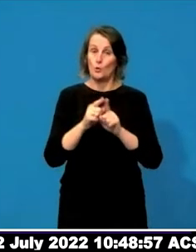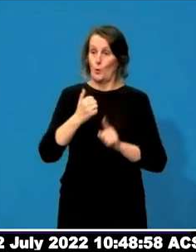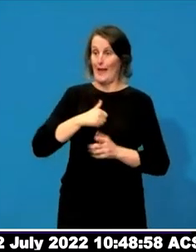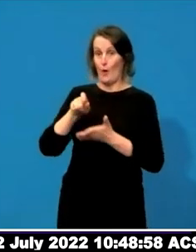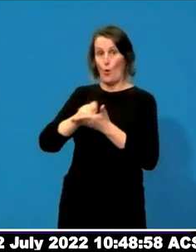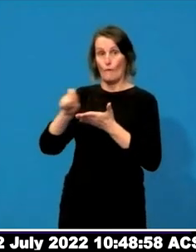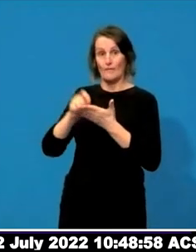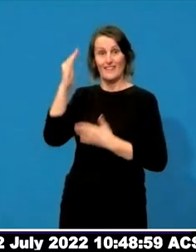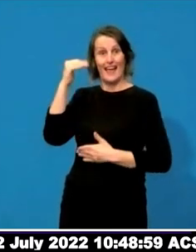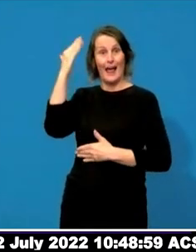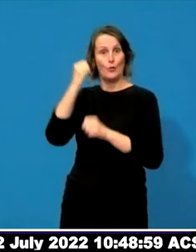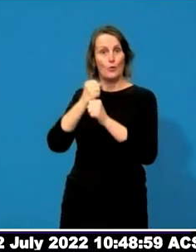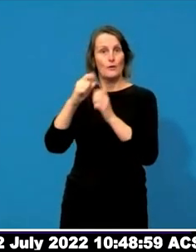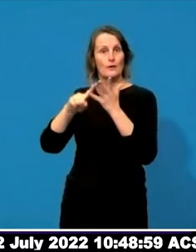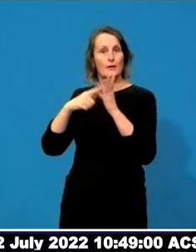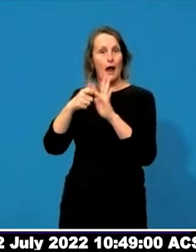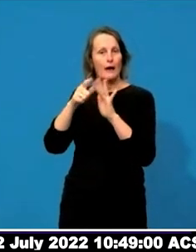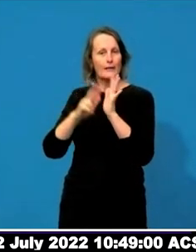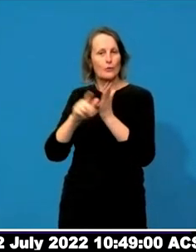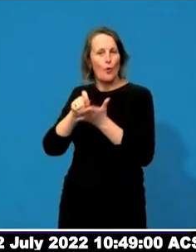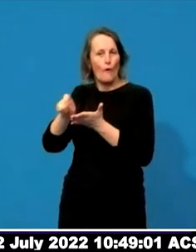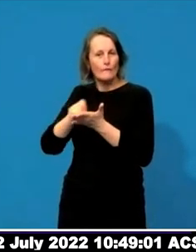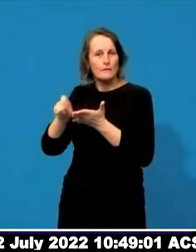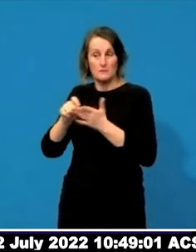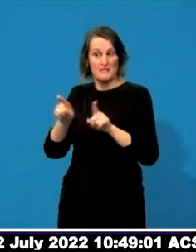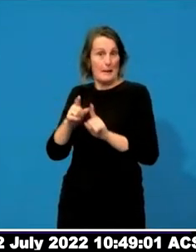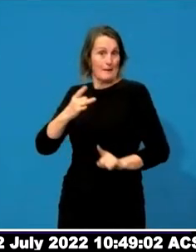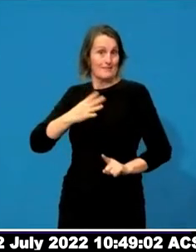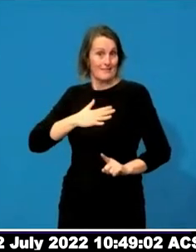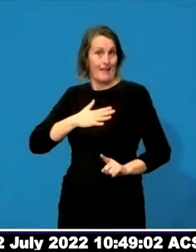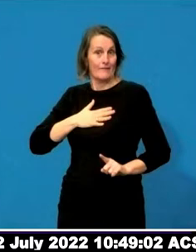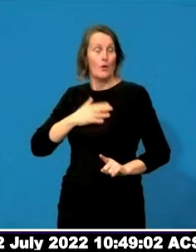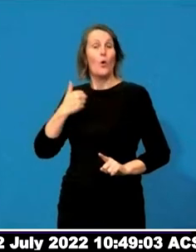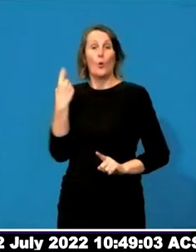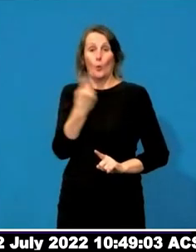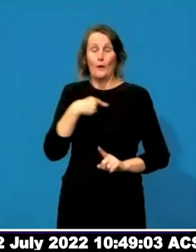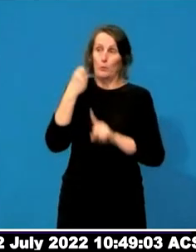and myself, the situations that we get involved in advocating around,